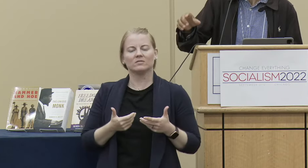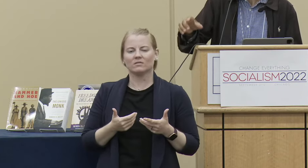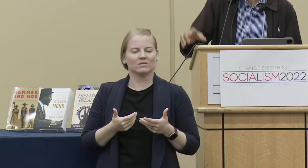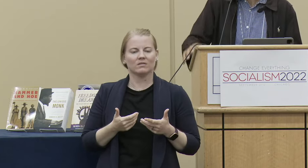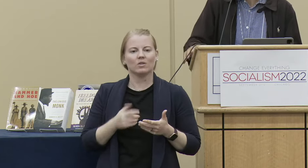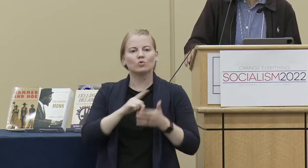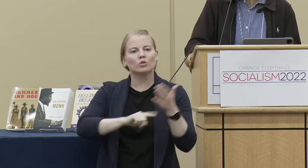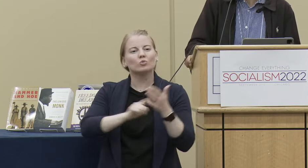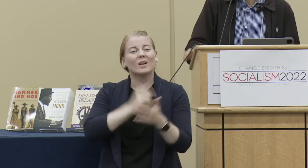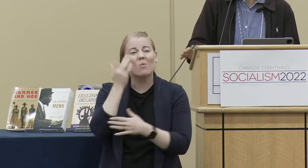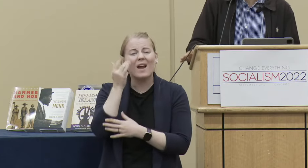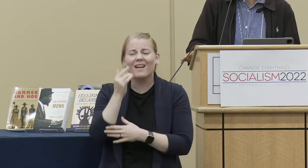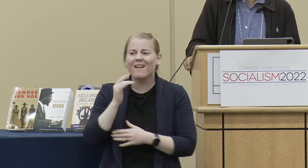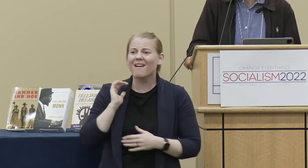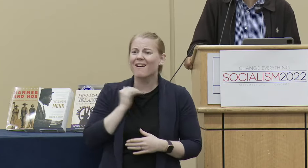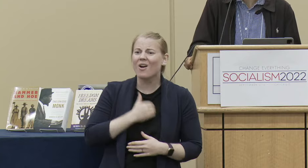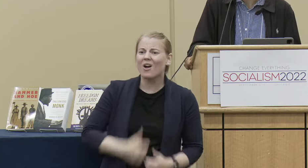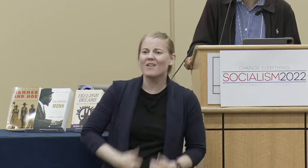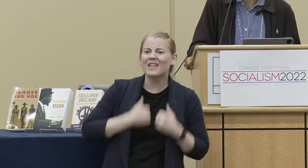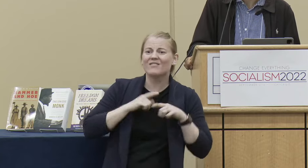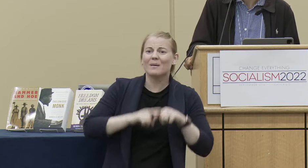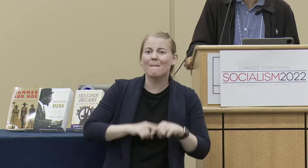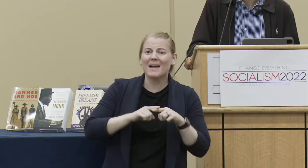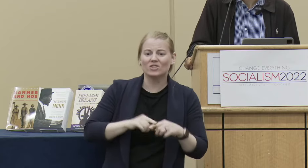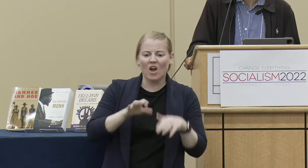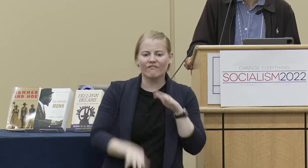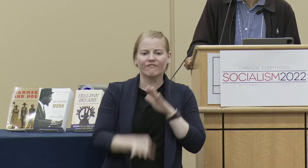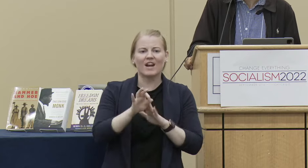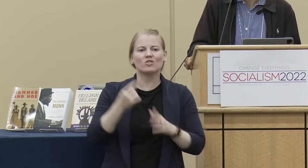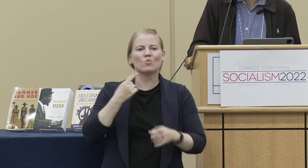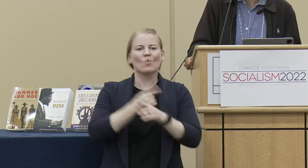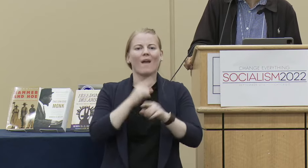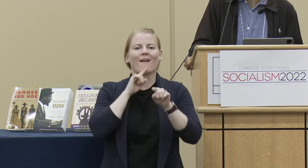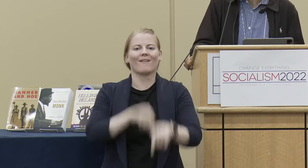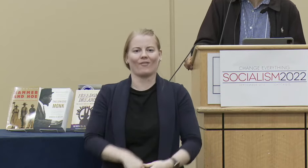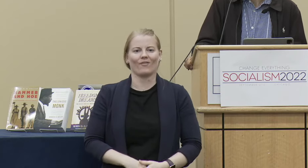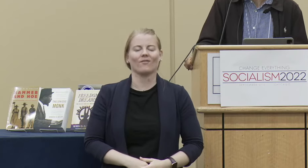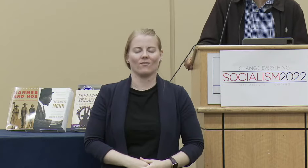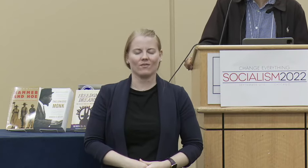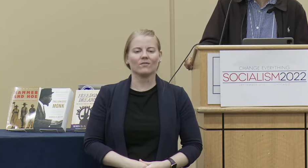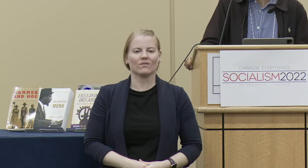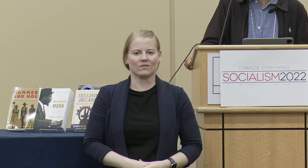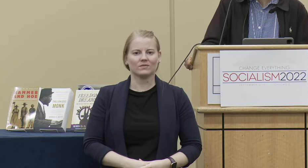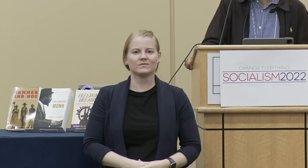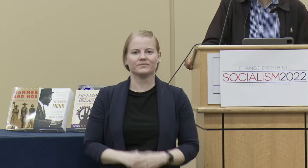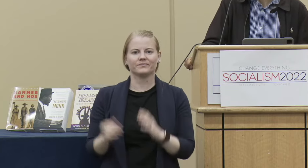good, to prove to everyone in the room that you know so much . You critique because our life depends on getting the right